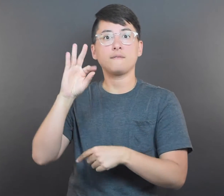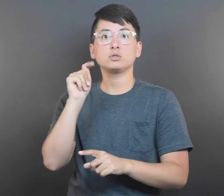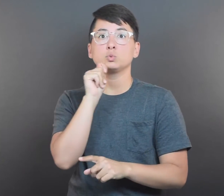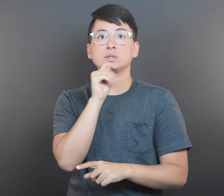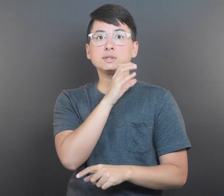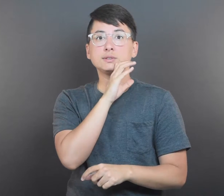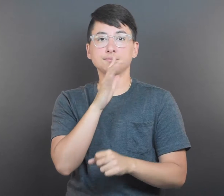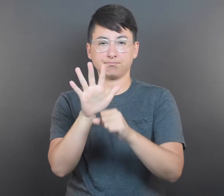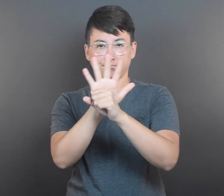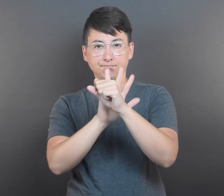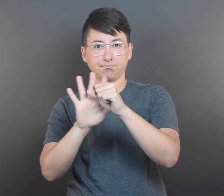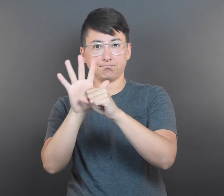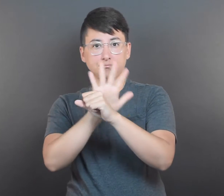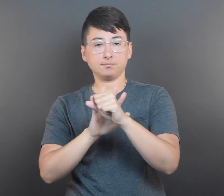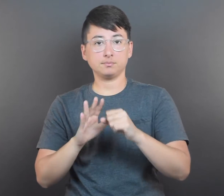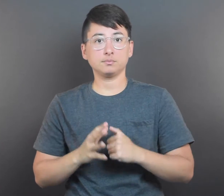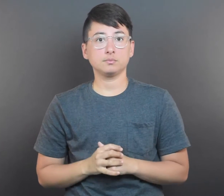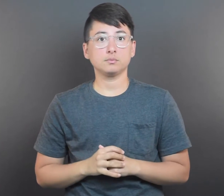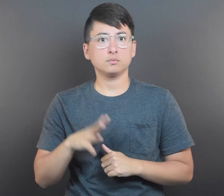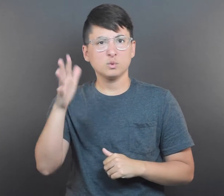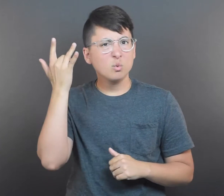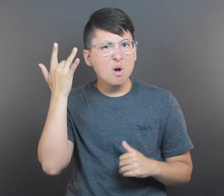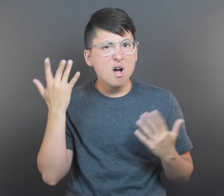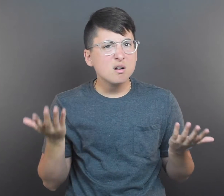community engagement and diverse media contractors,